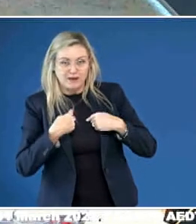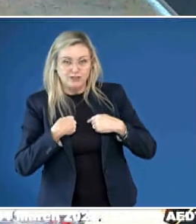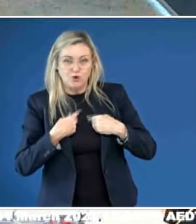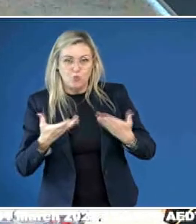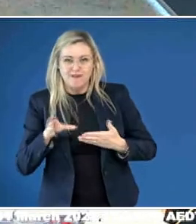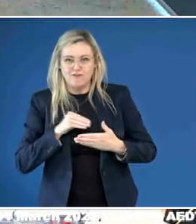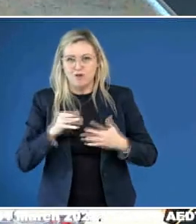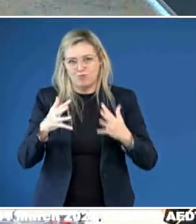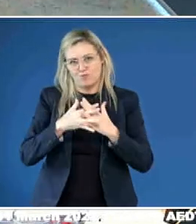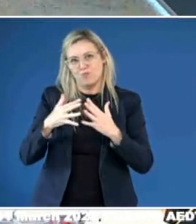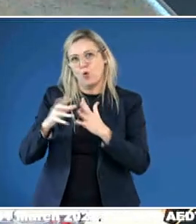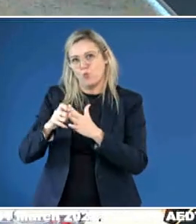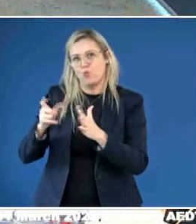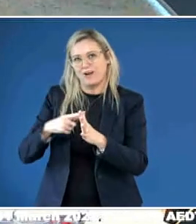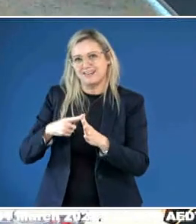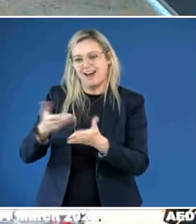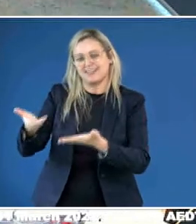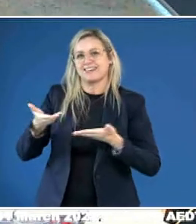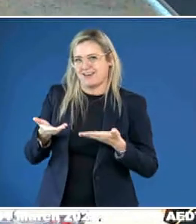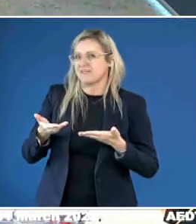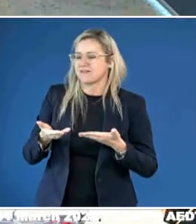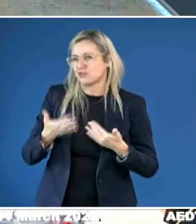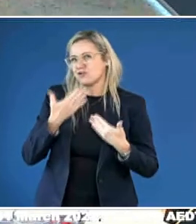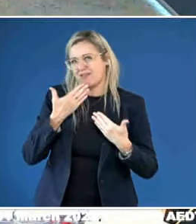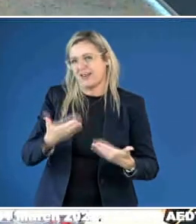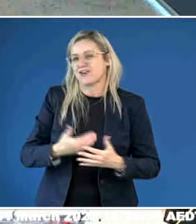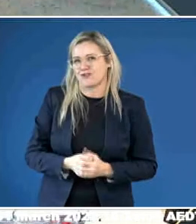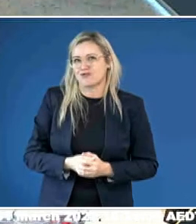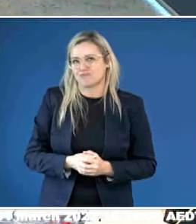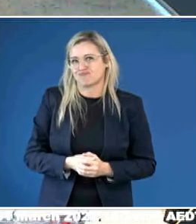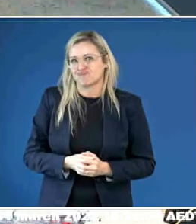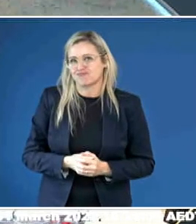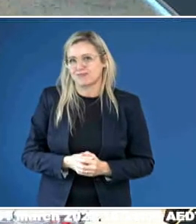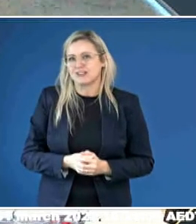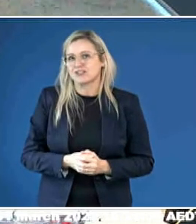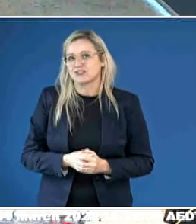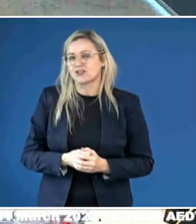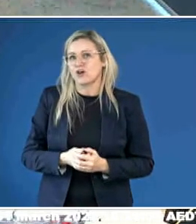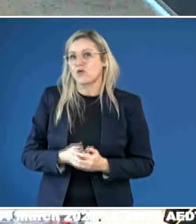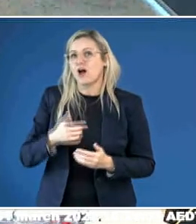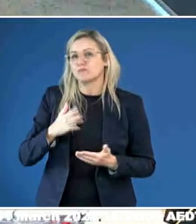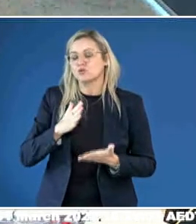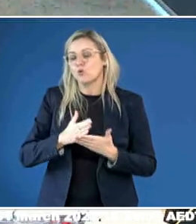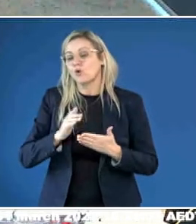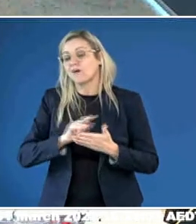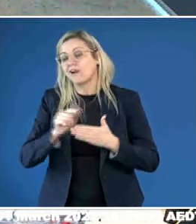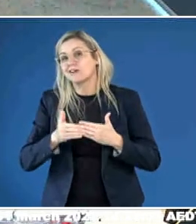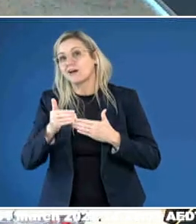organisation for hearings. And that, no doubt, will be the subject of comment later on as well. But thank you very much for that.